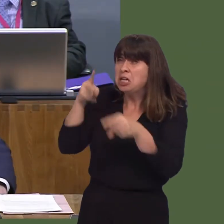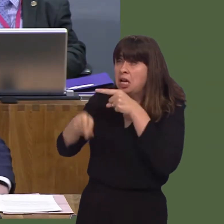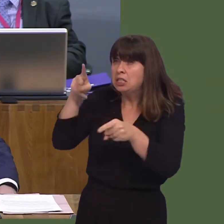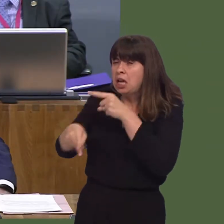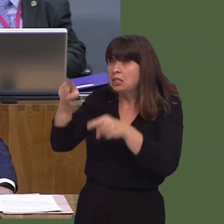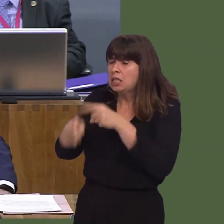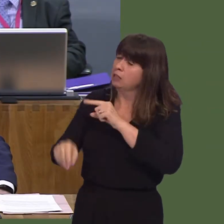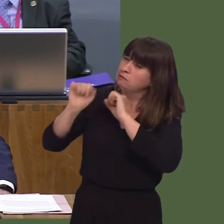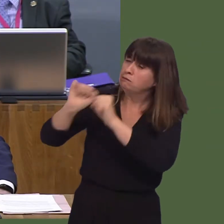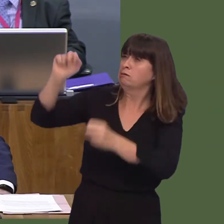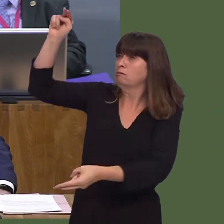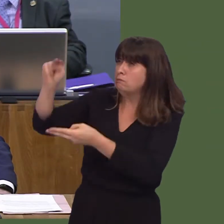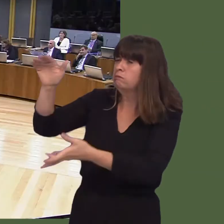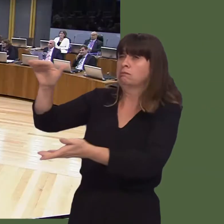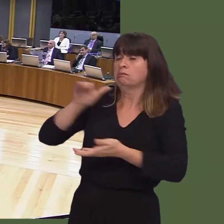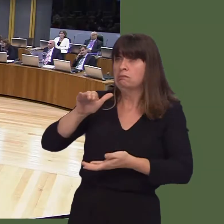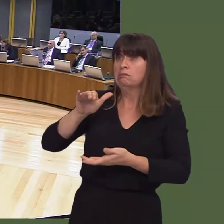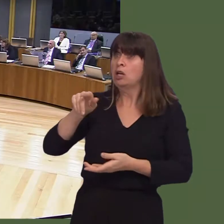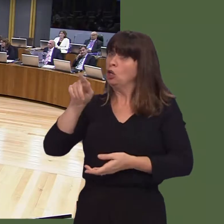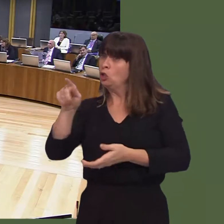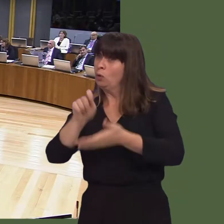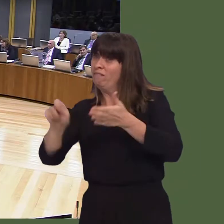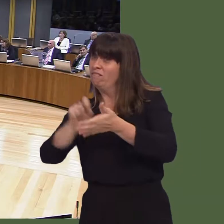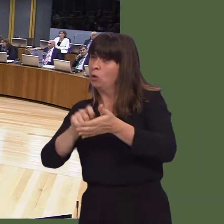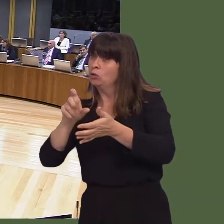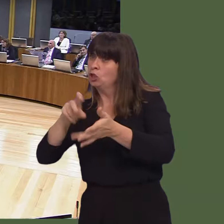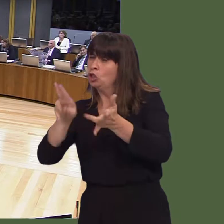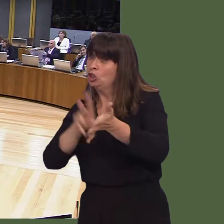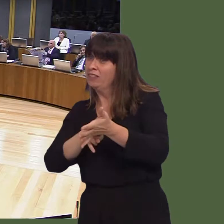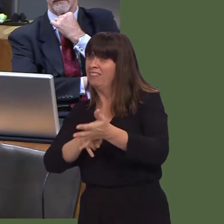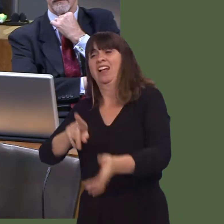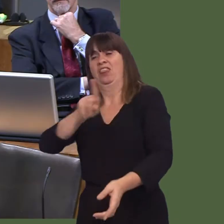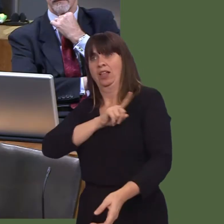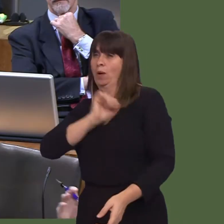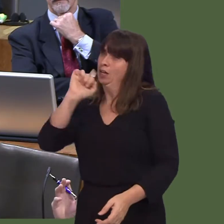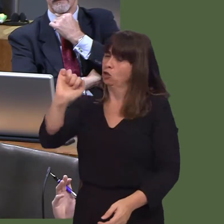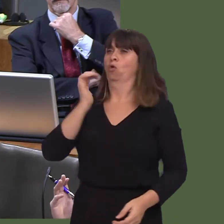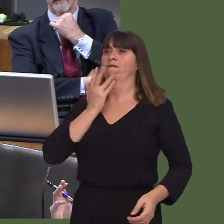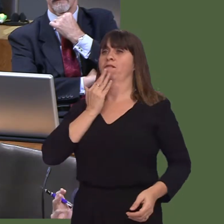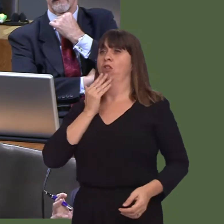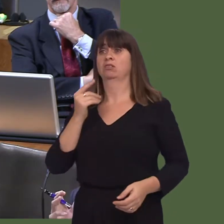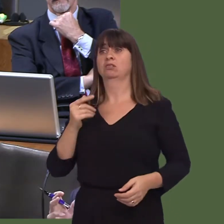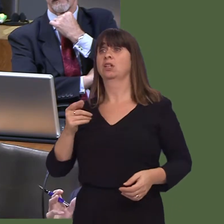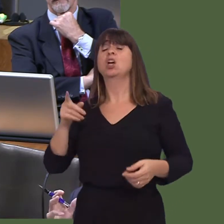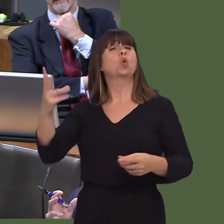I presume he voted Conservative in the last election and therefore contributed to that. Even if he is nowó [Interruption.] I don't know what you're saying from a seated position.